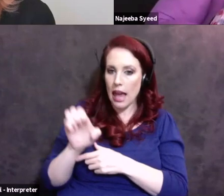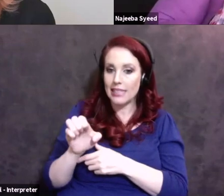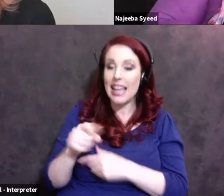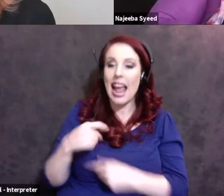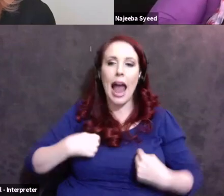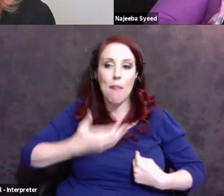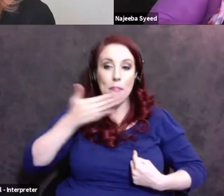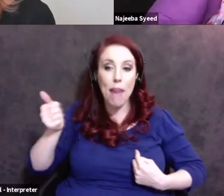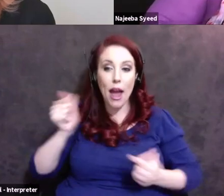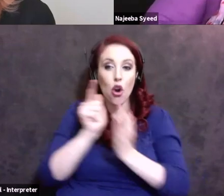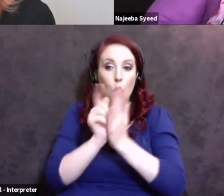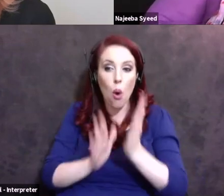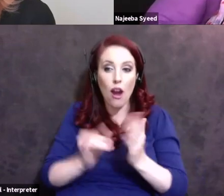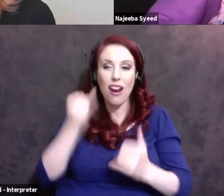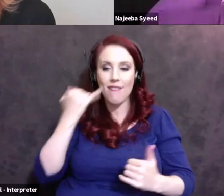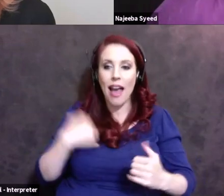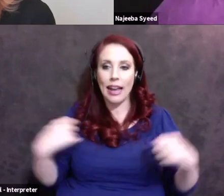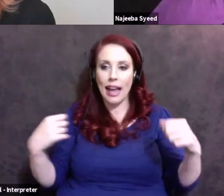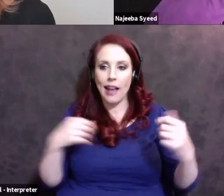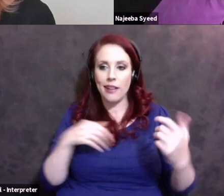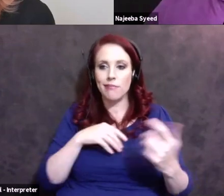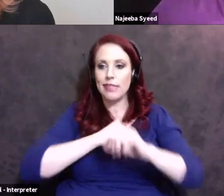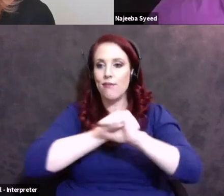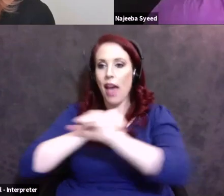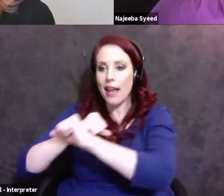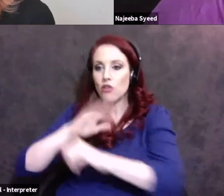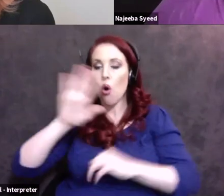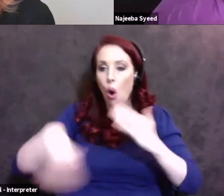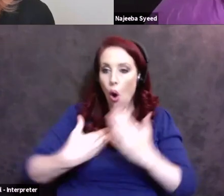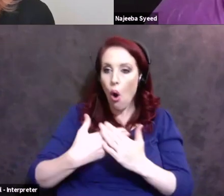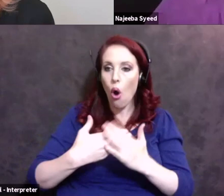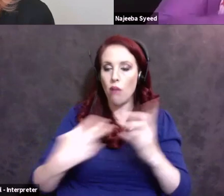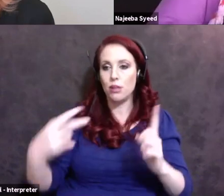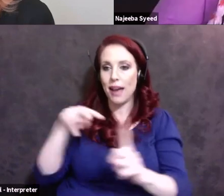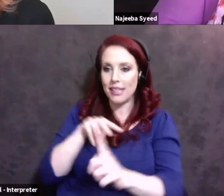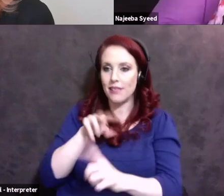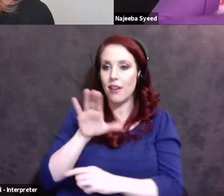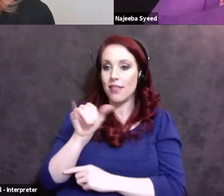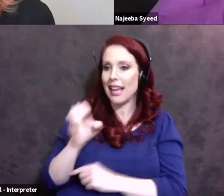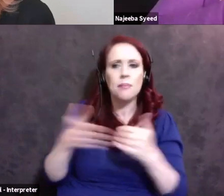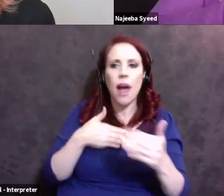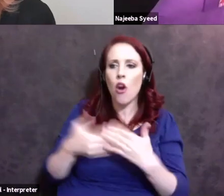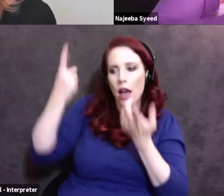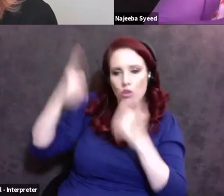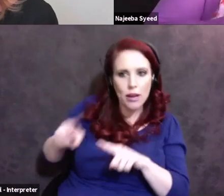whether or not I believe in them or not, so to extrapolate from that, our workplaces become